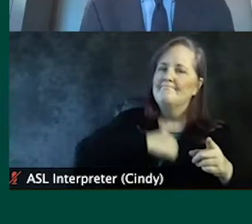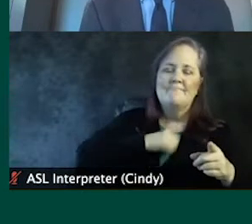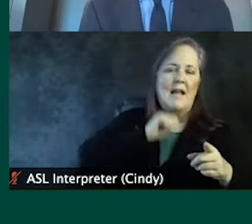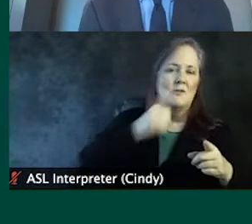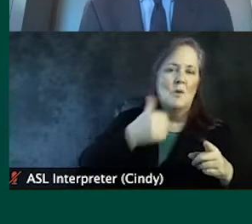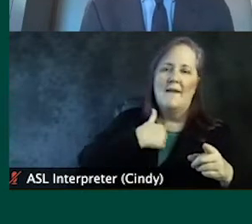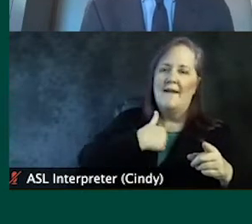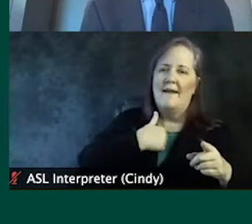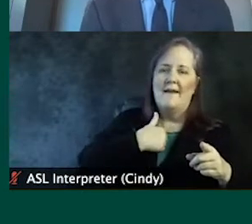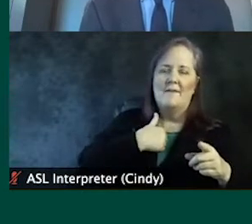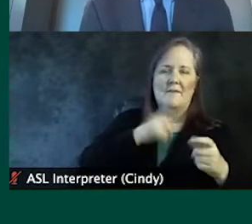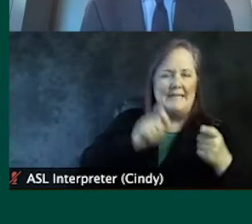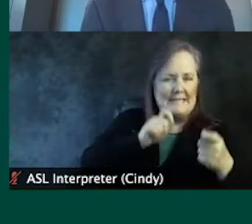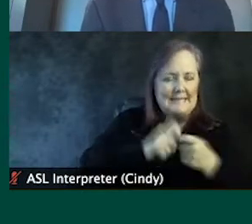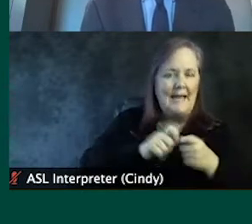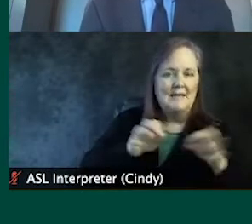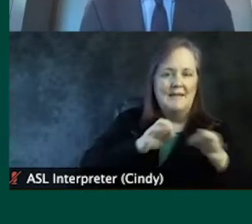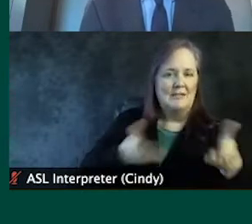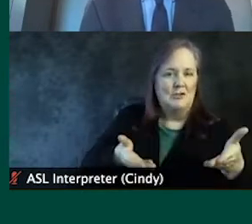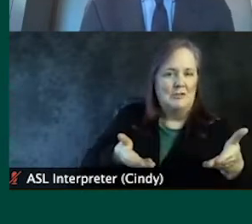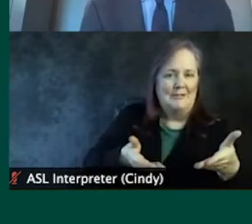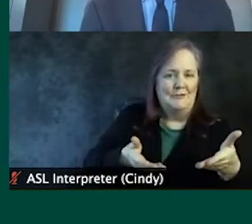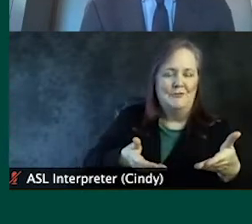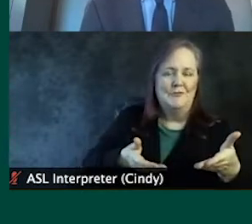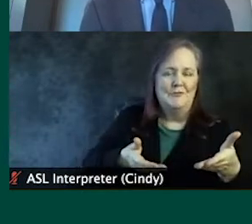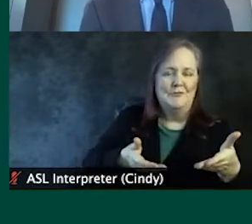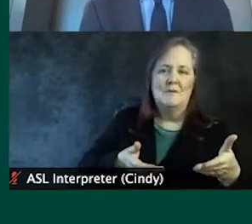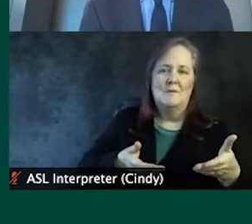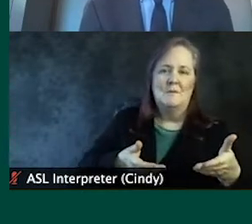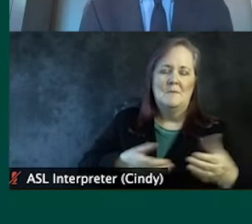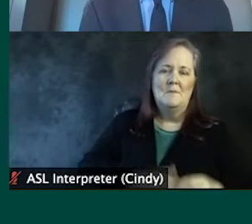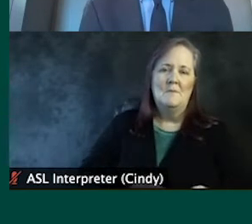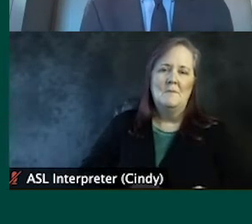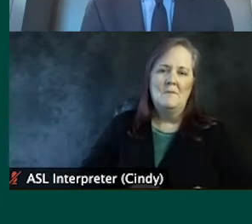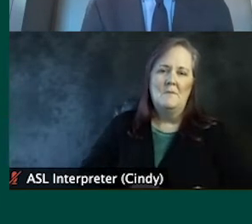those rules will dictate that that money in effect will instead result in funding being placed